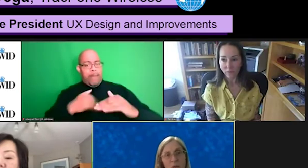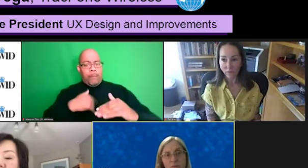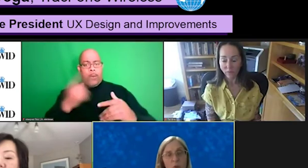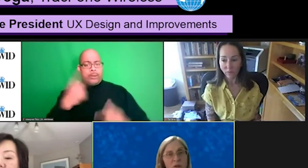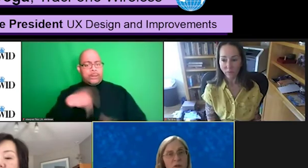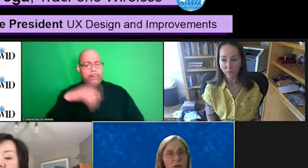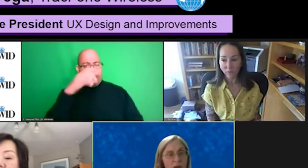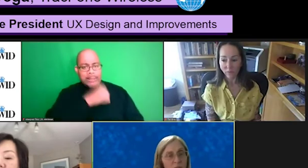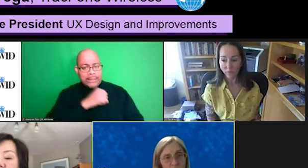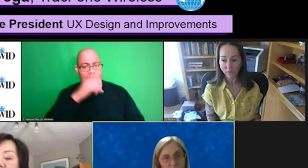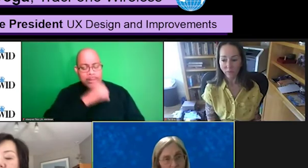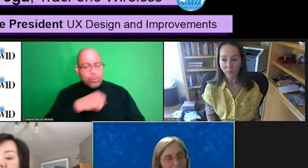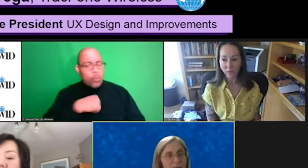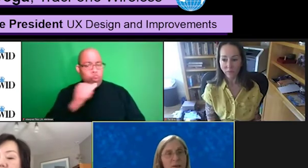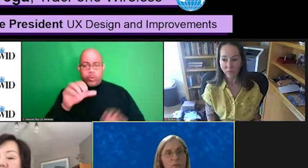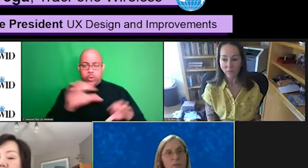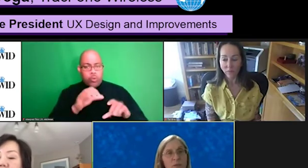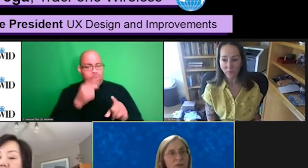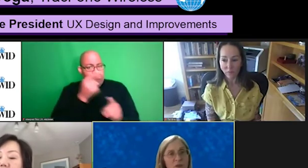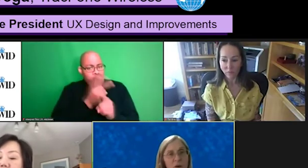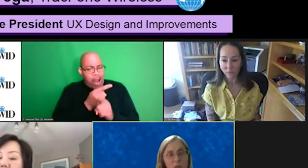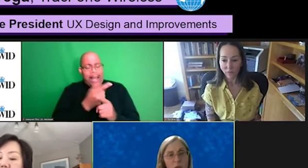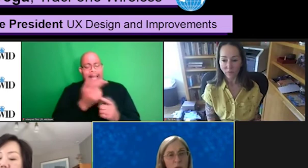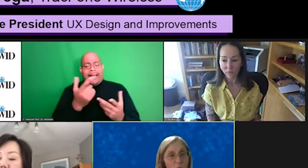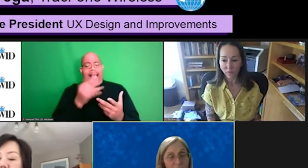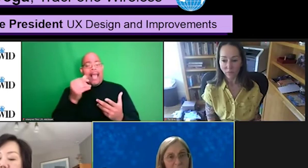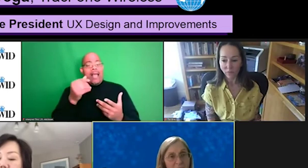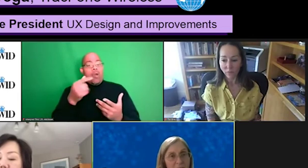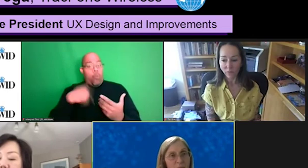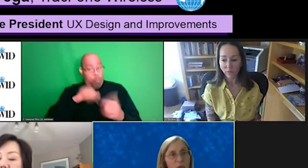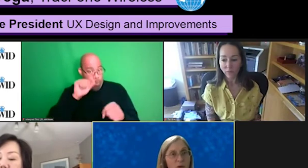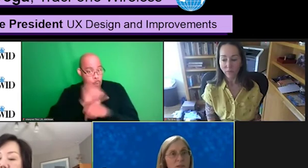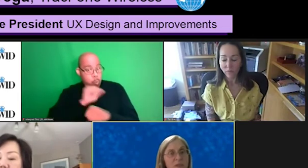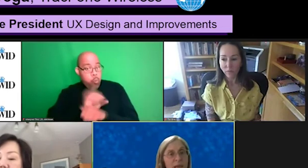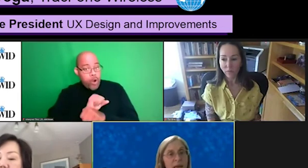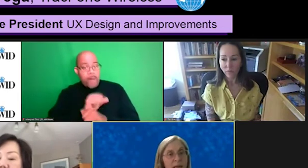we weren't doing right and even though we were working at it, we were still getting